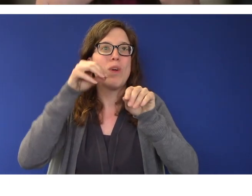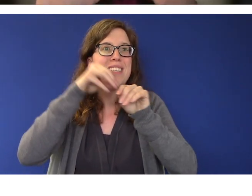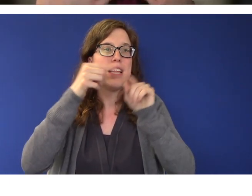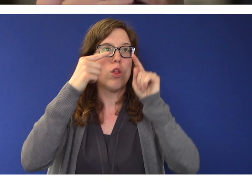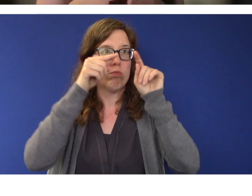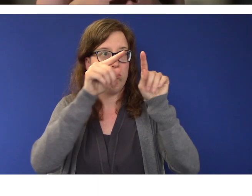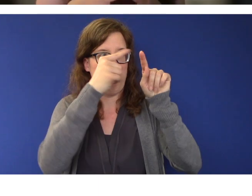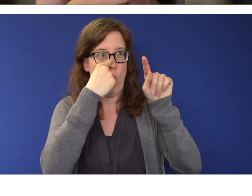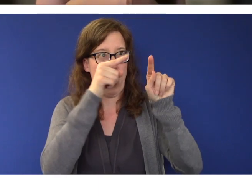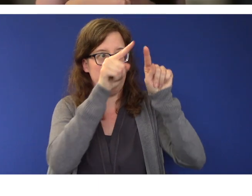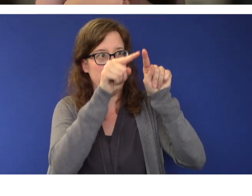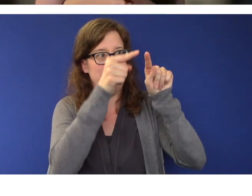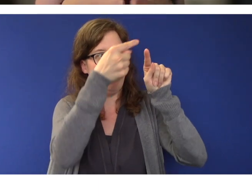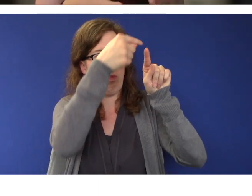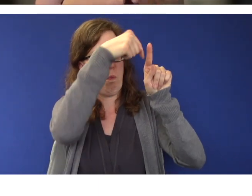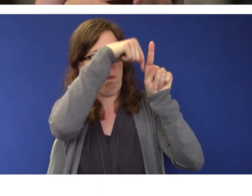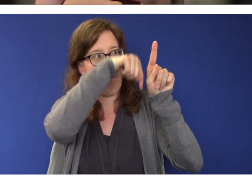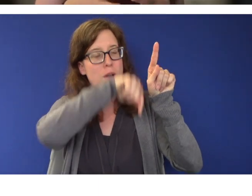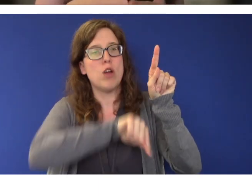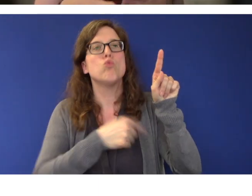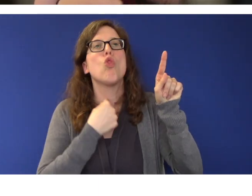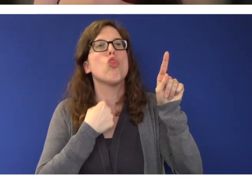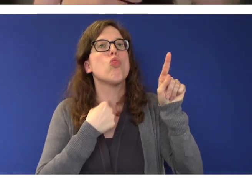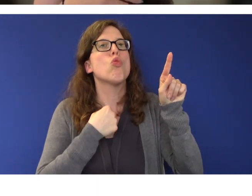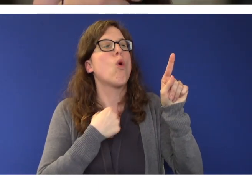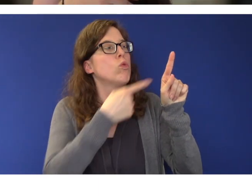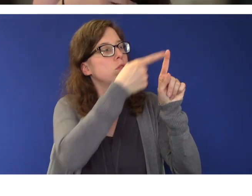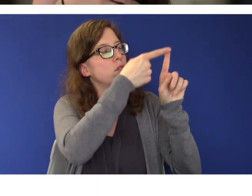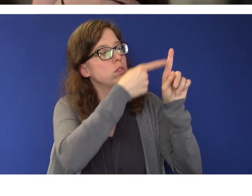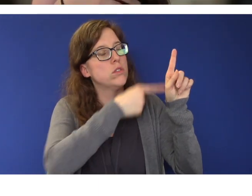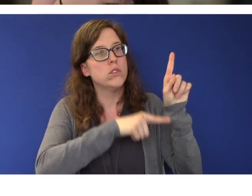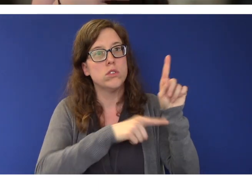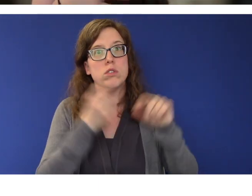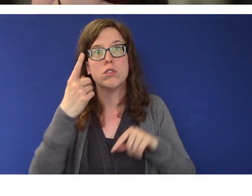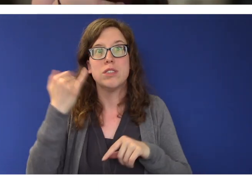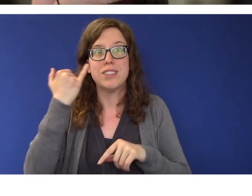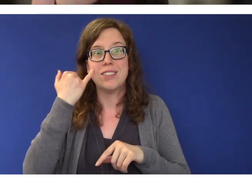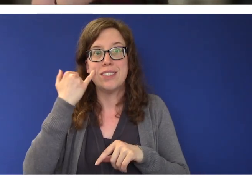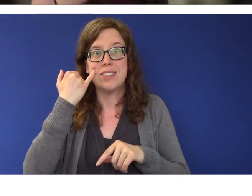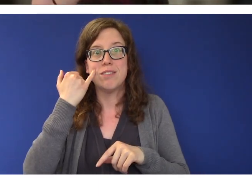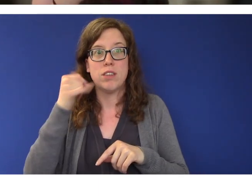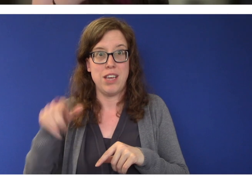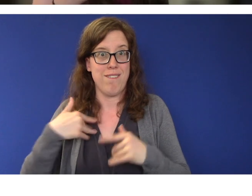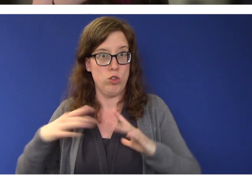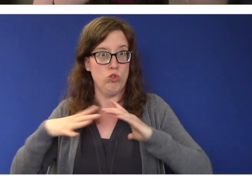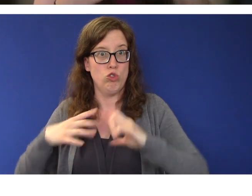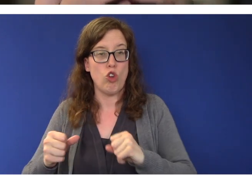throat. In many people with CHARGE Syndrome, one or both of these nasal passages are